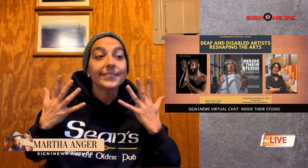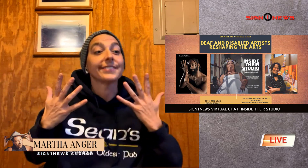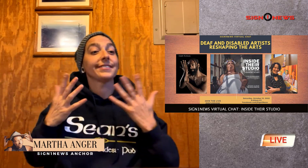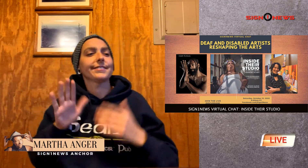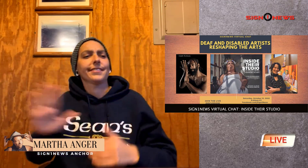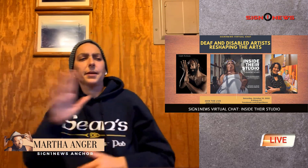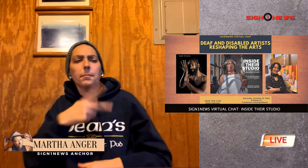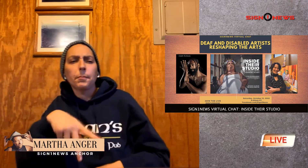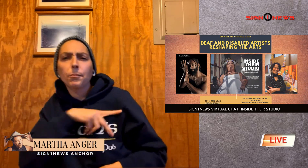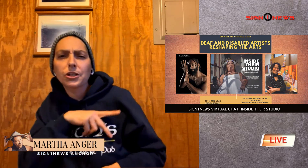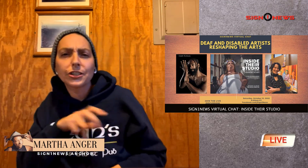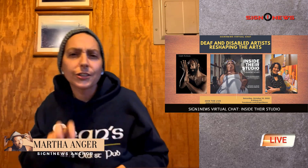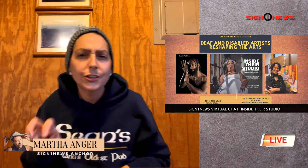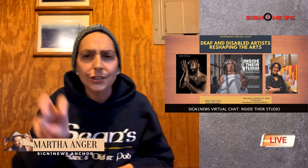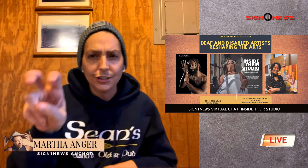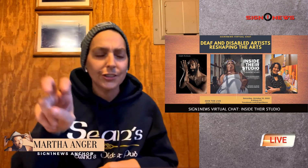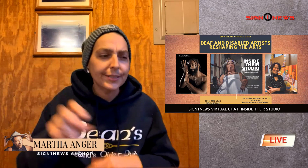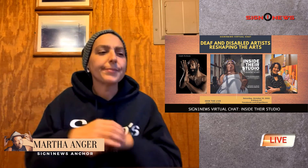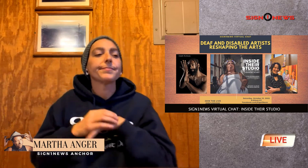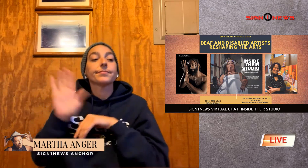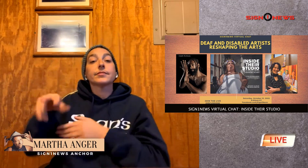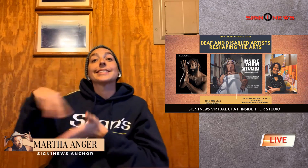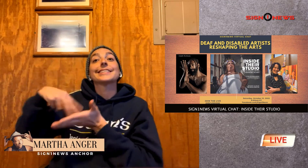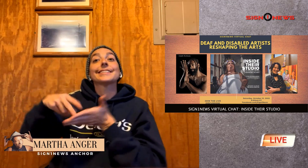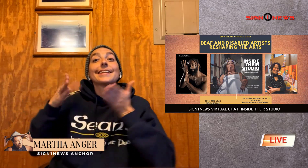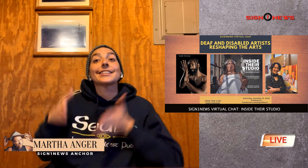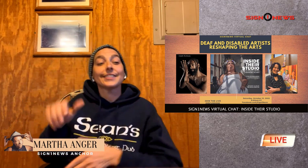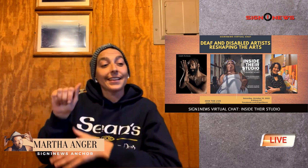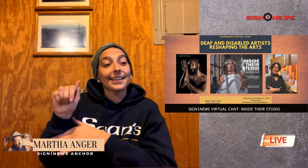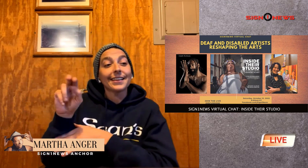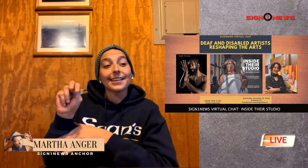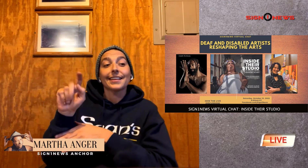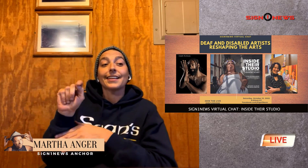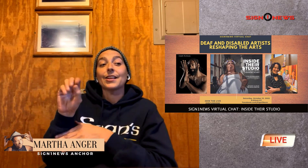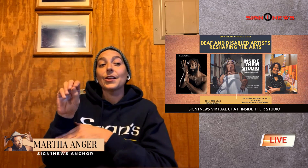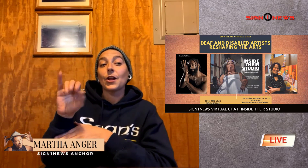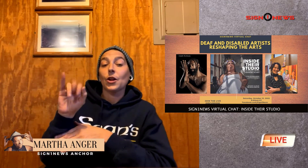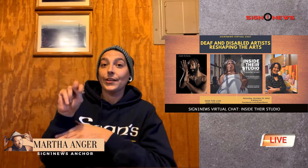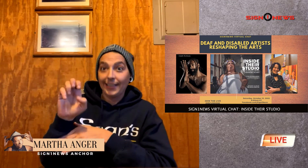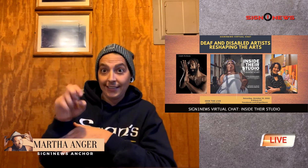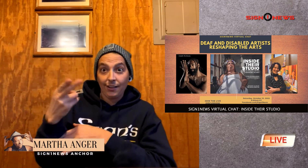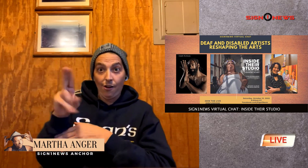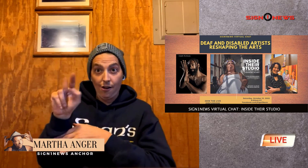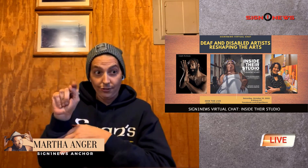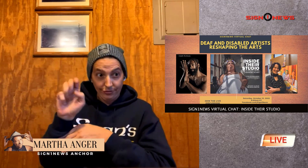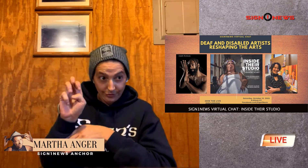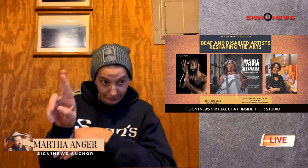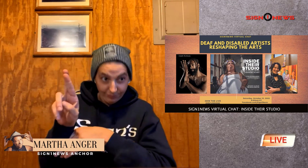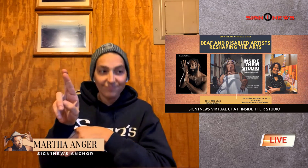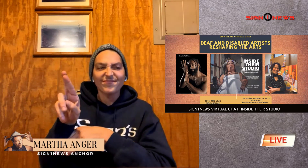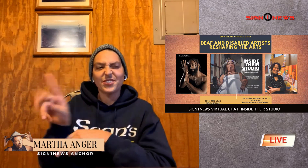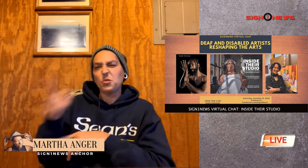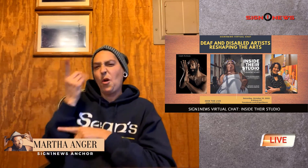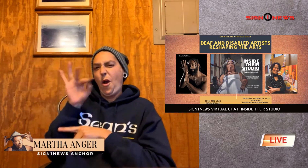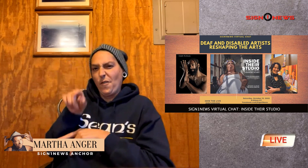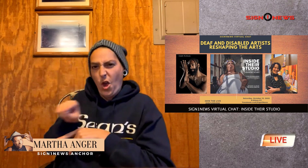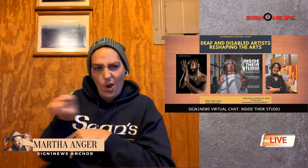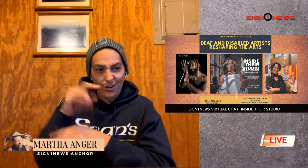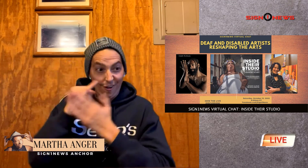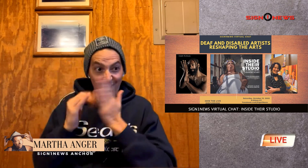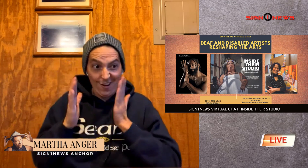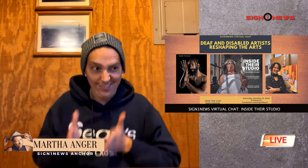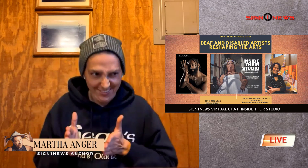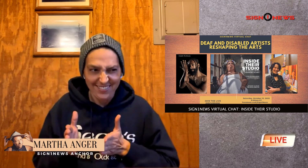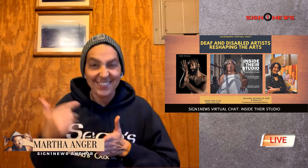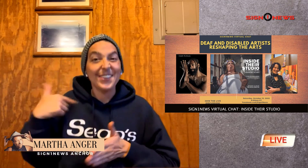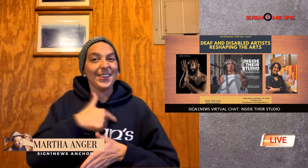their personal journeys dancer Antoine Hunter is one of those artists and we'll be chatting